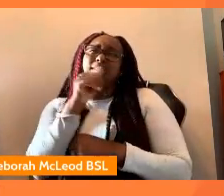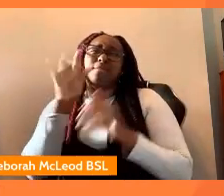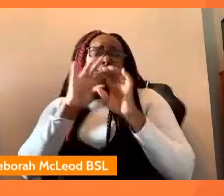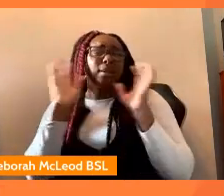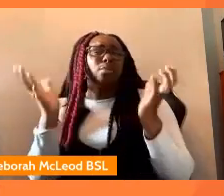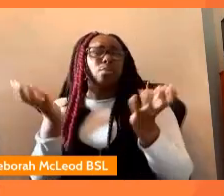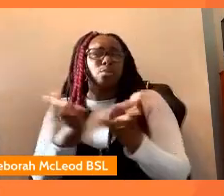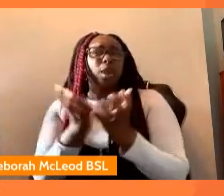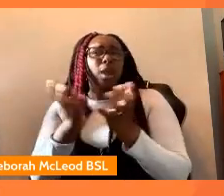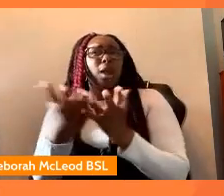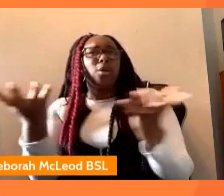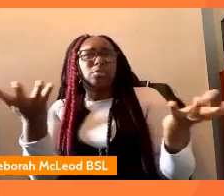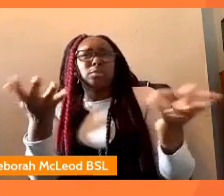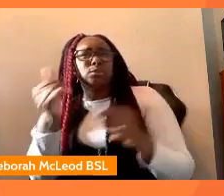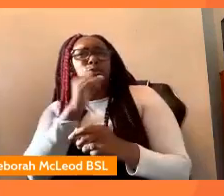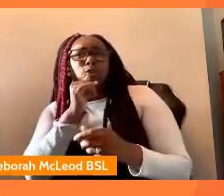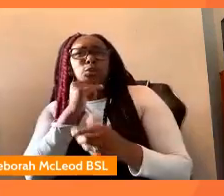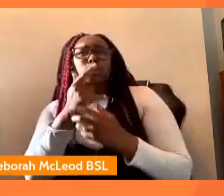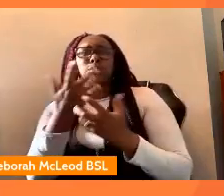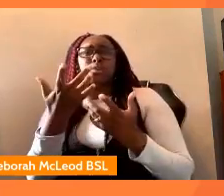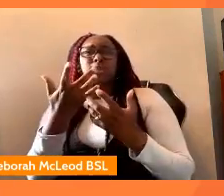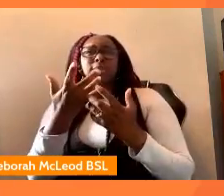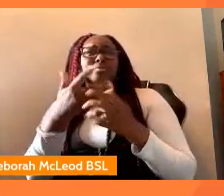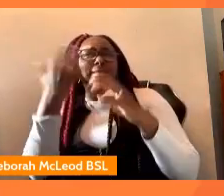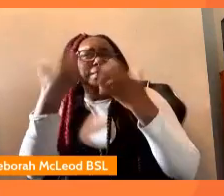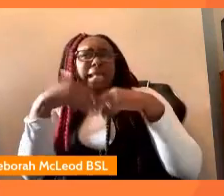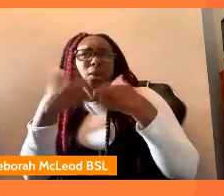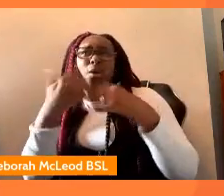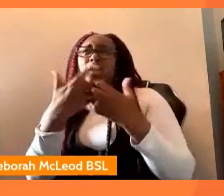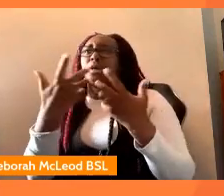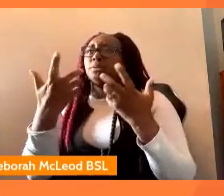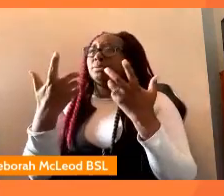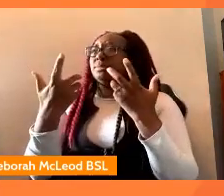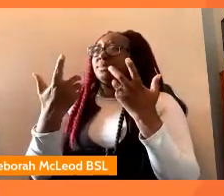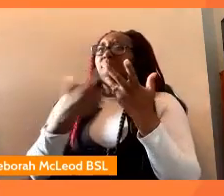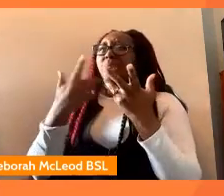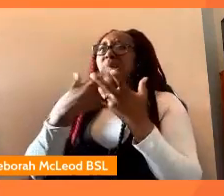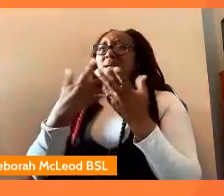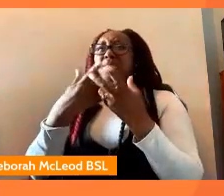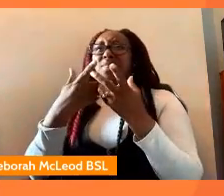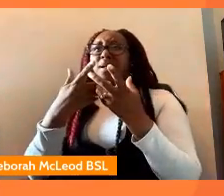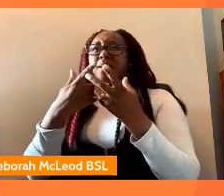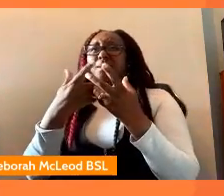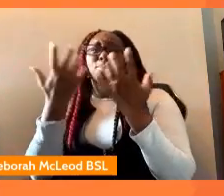I mean that is what we hope when we use technology. It isn't that it's another gadget or vehicle, it's not the end game.